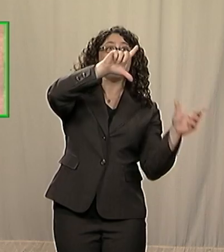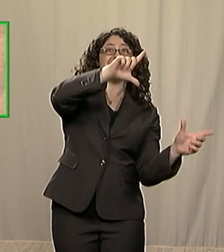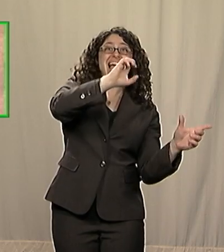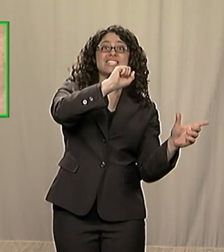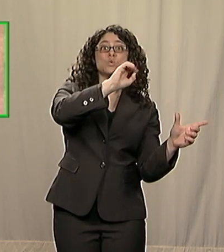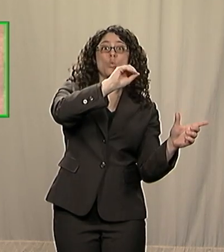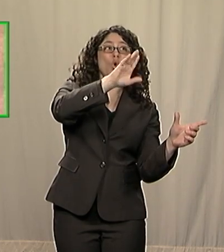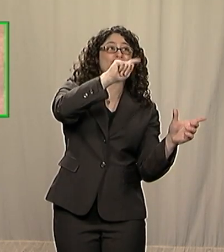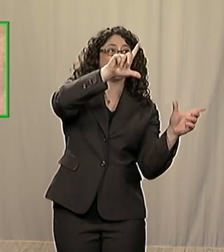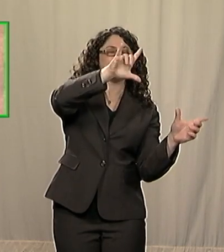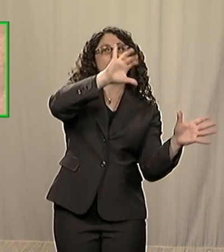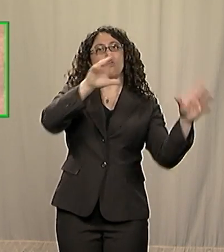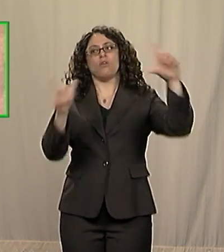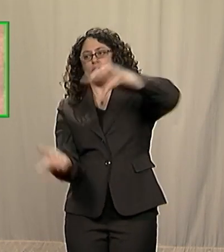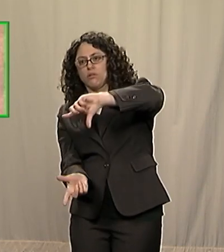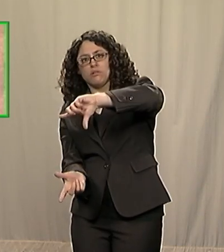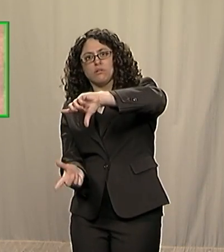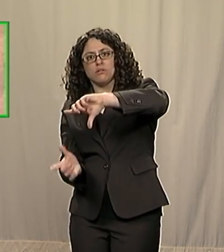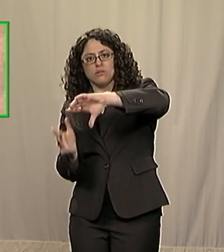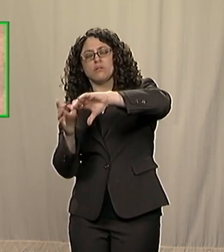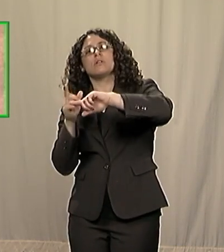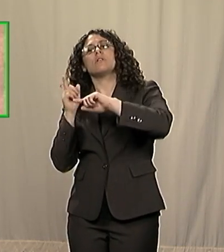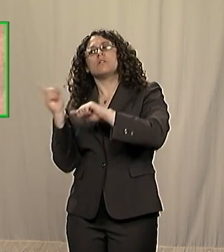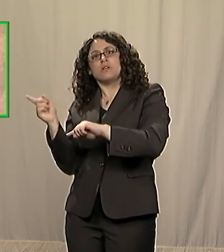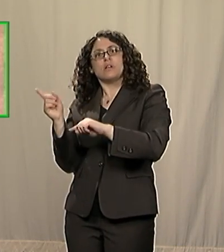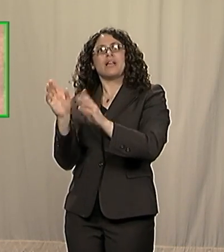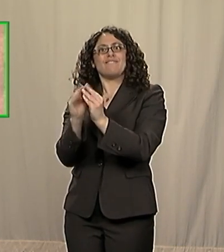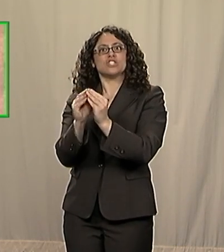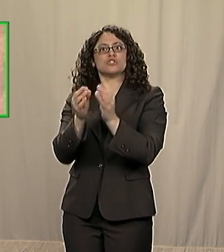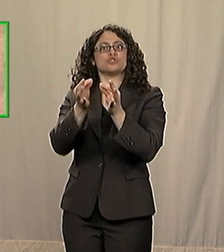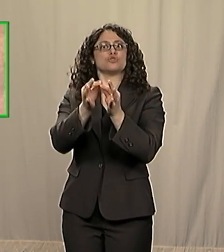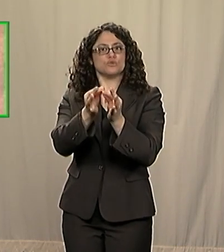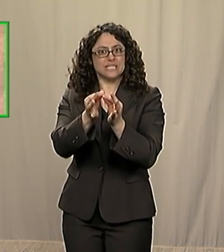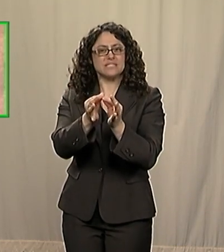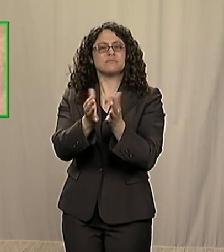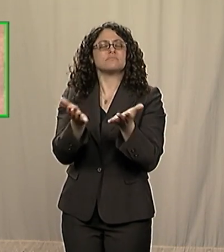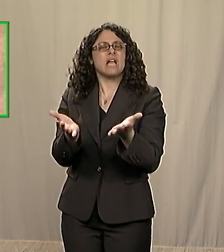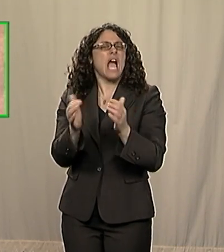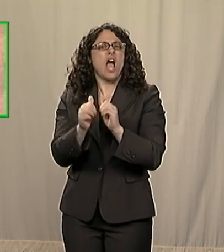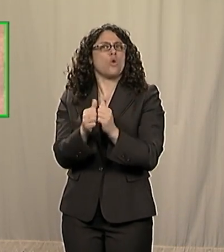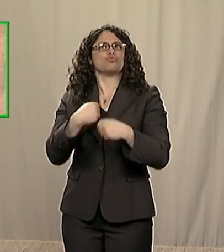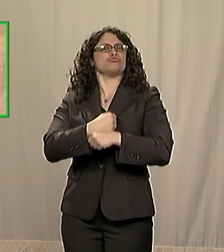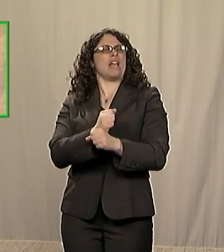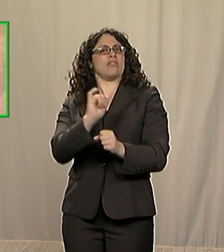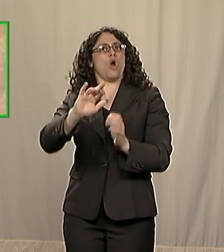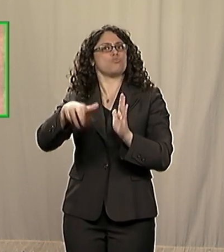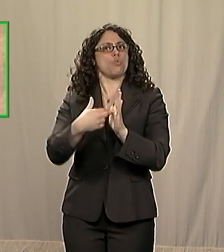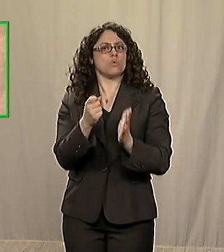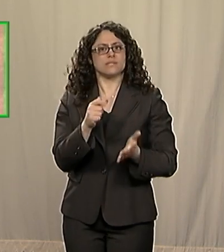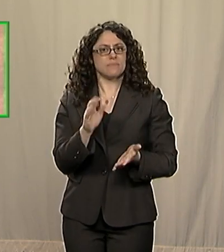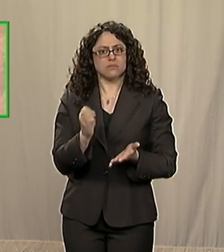The choices and the behavior that the interpreter does to create that space.